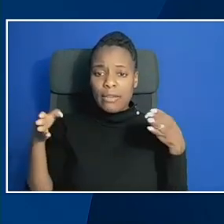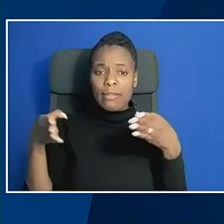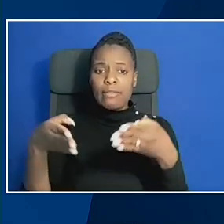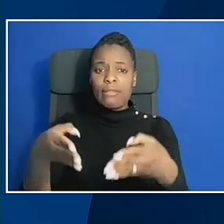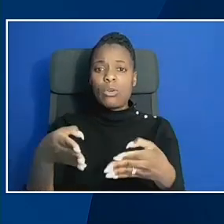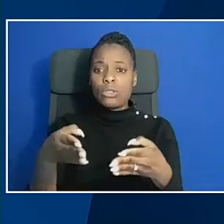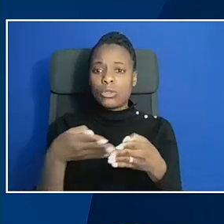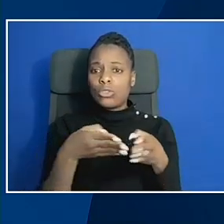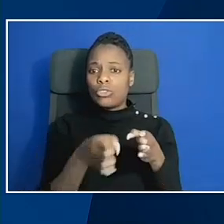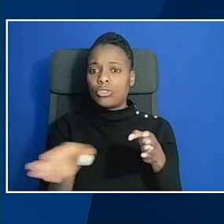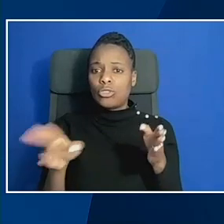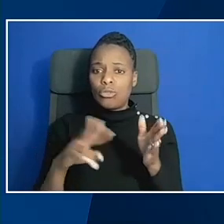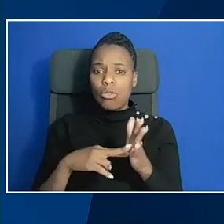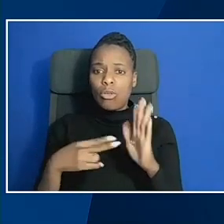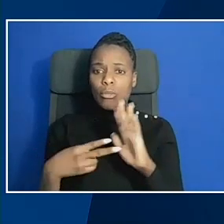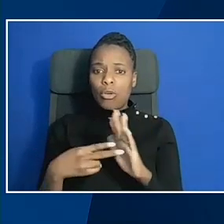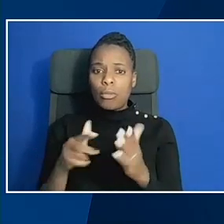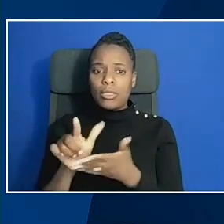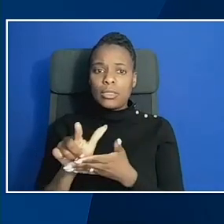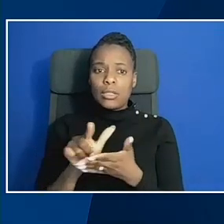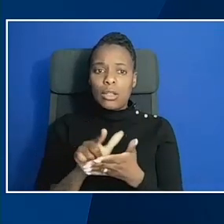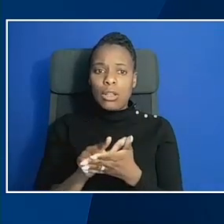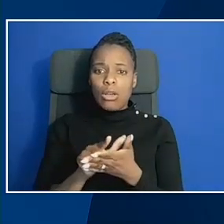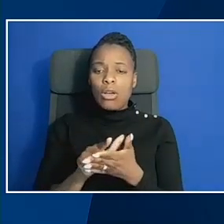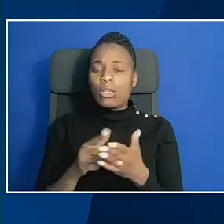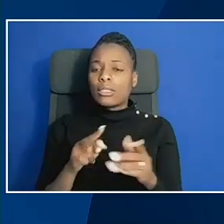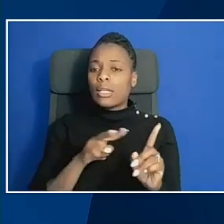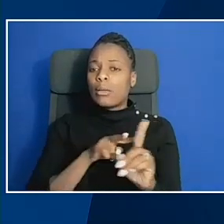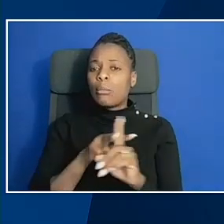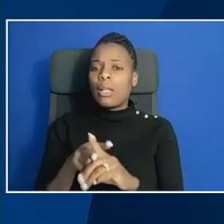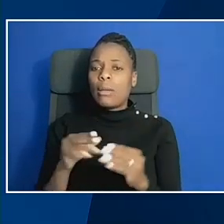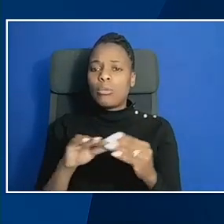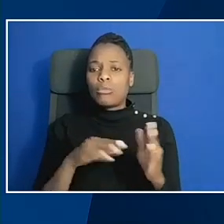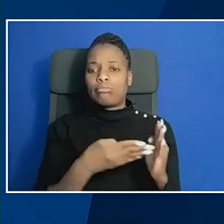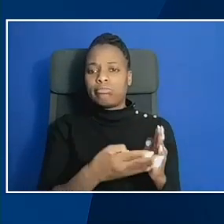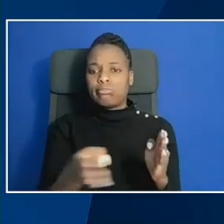purpose laws that apply broadly. The Department- what we really want to do